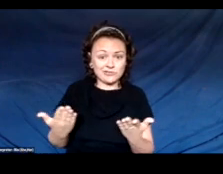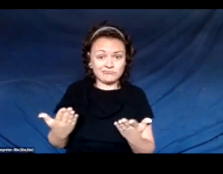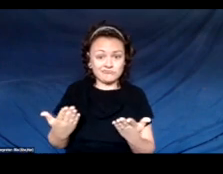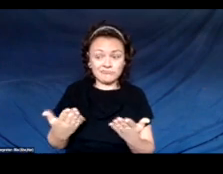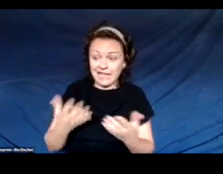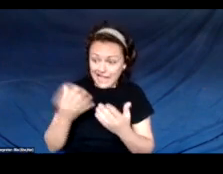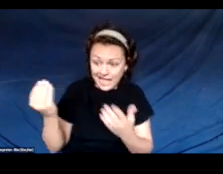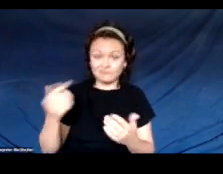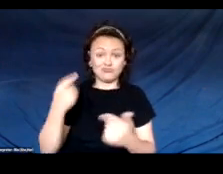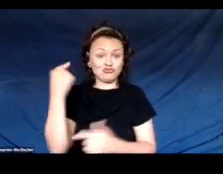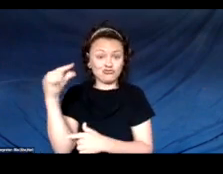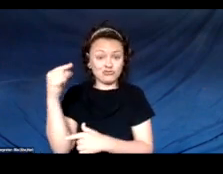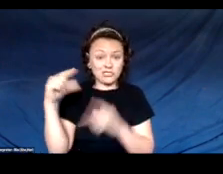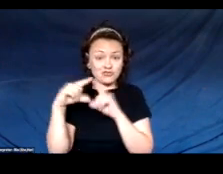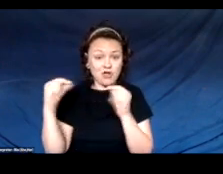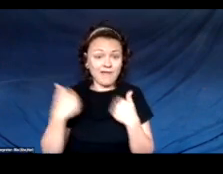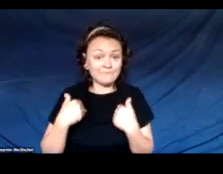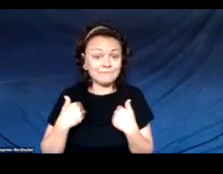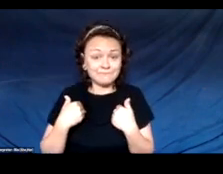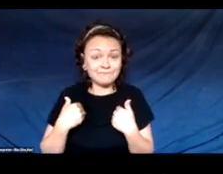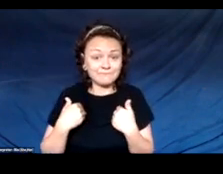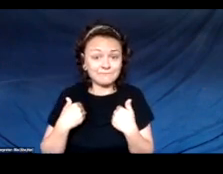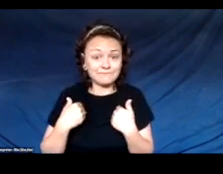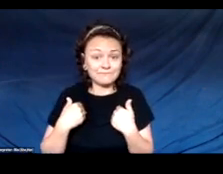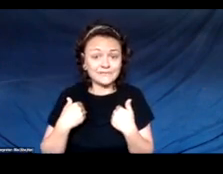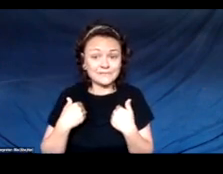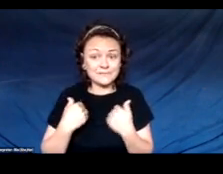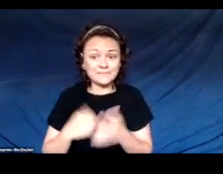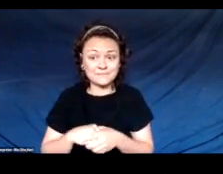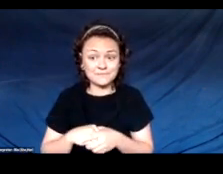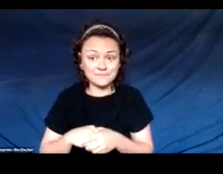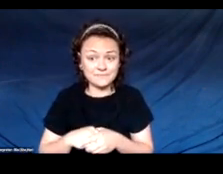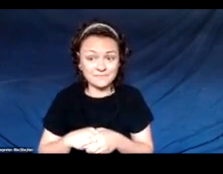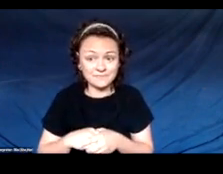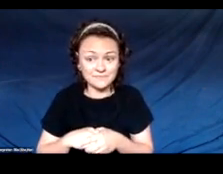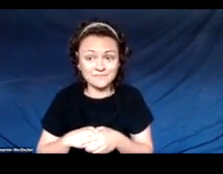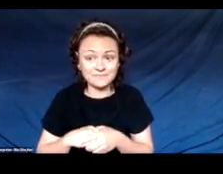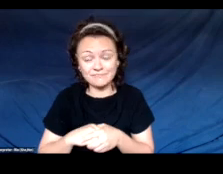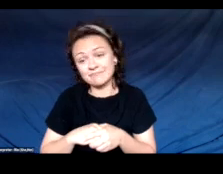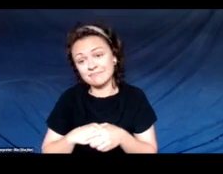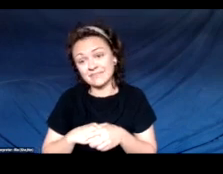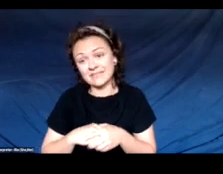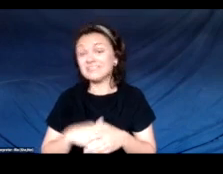now as that also involved jumping through a lot of hoops